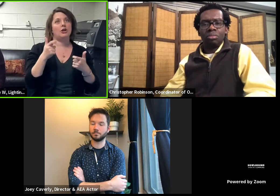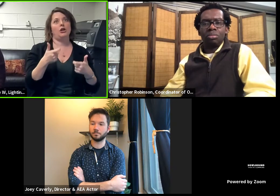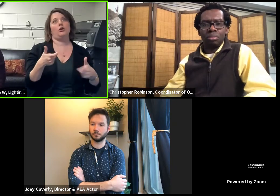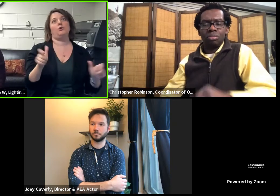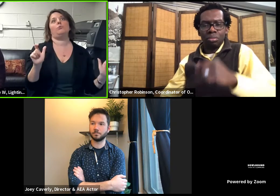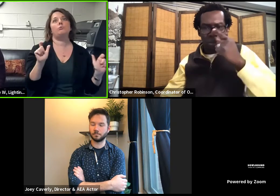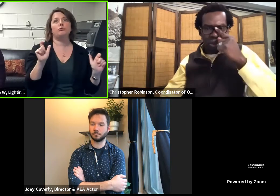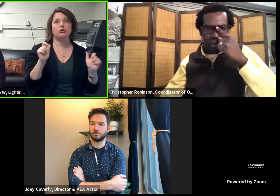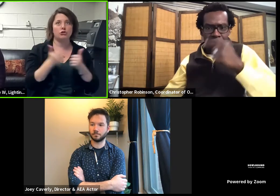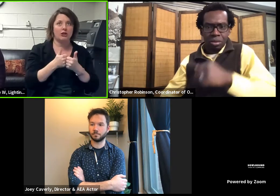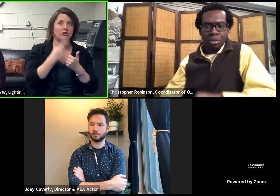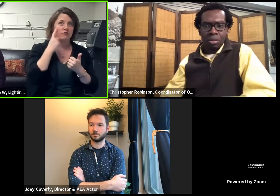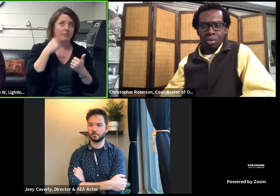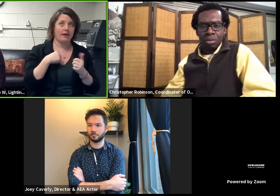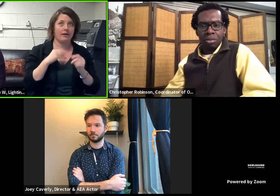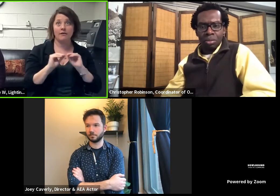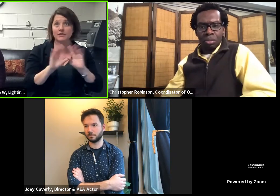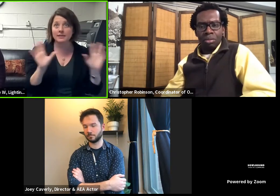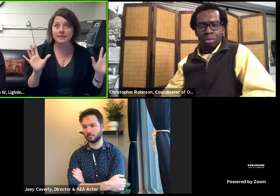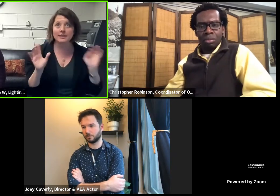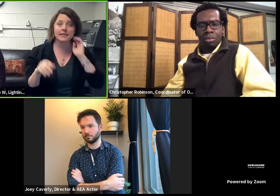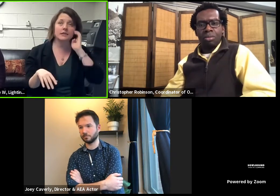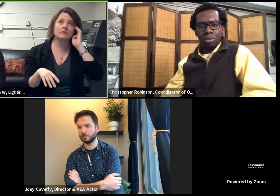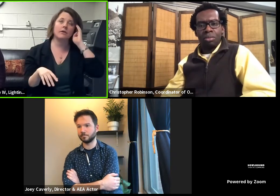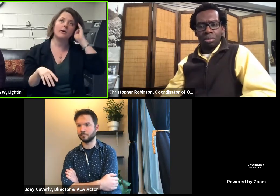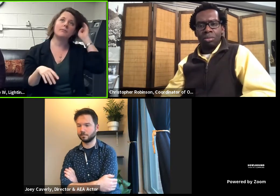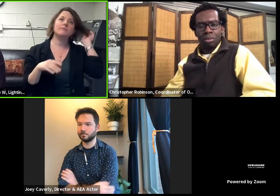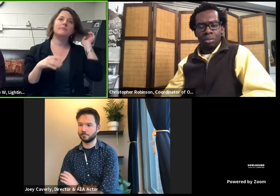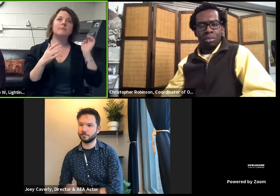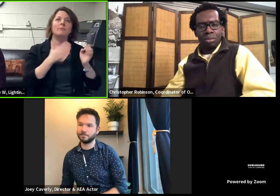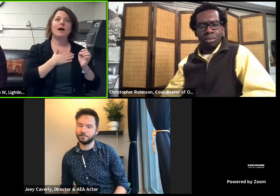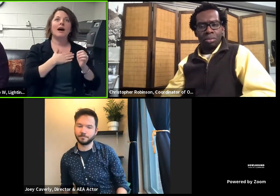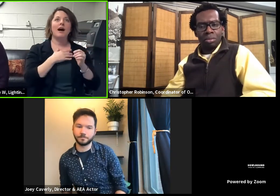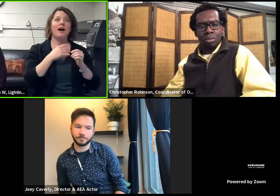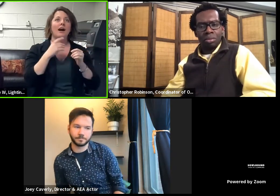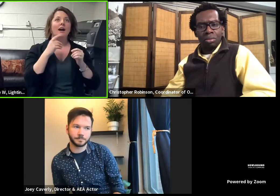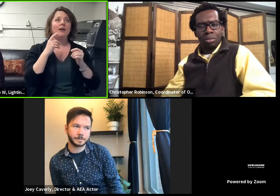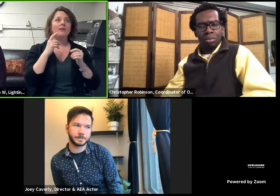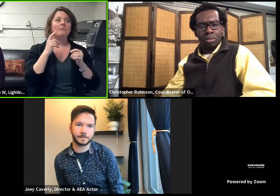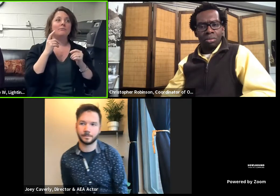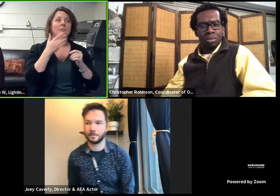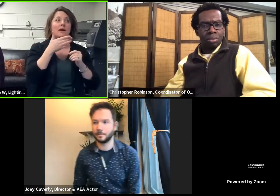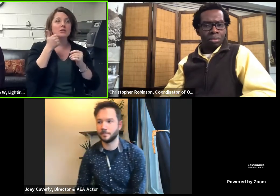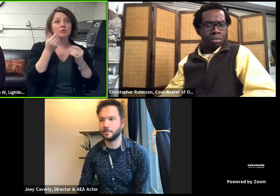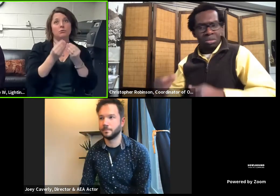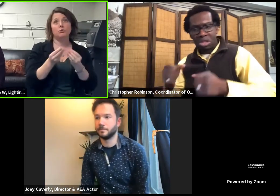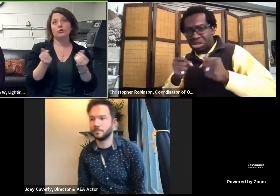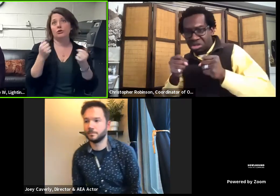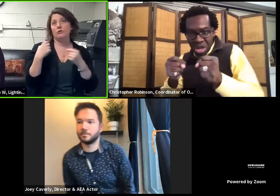all happening through headsets, so it's a big challenge for me, obviously, that aspect.